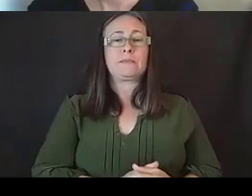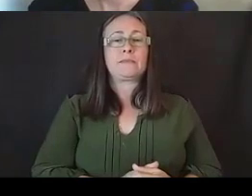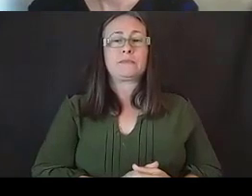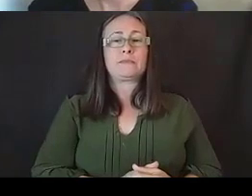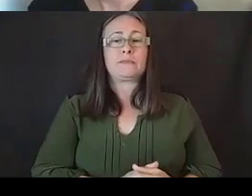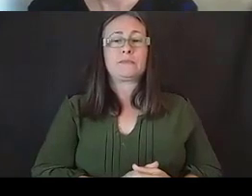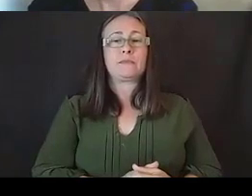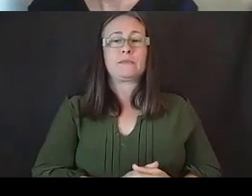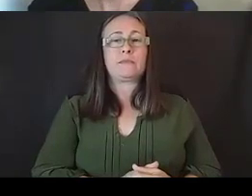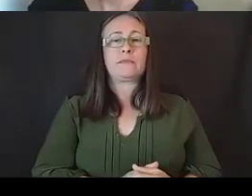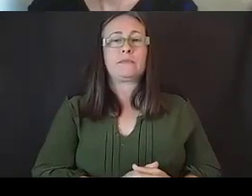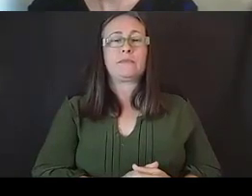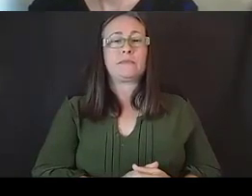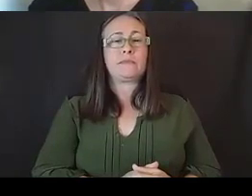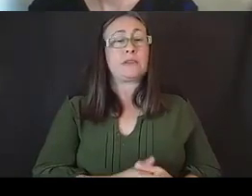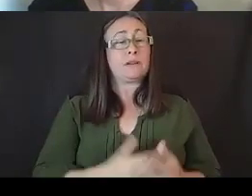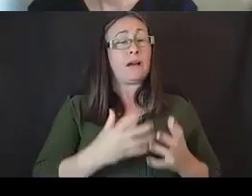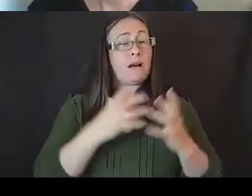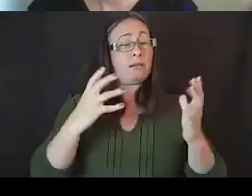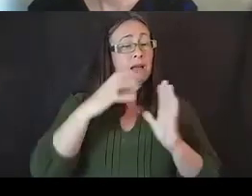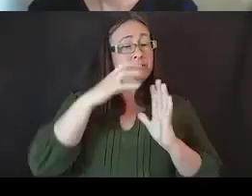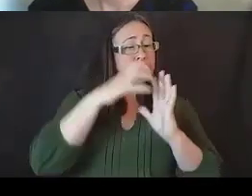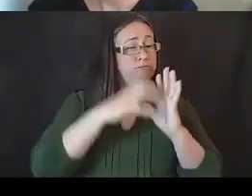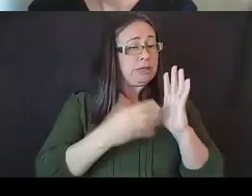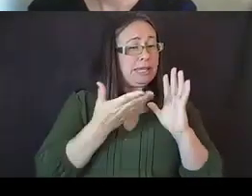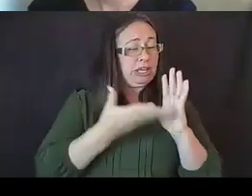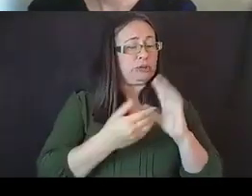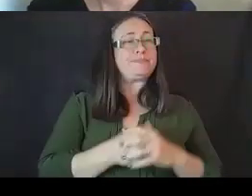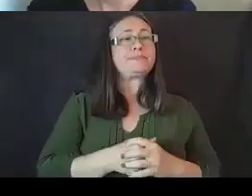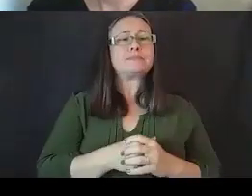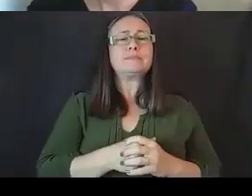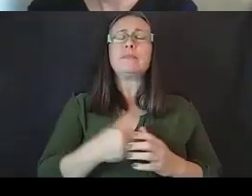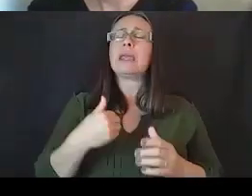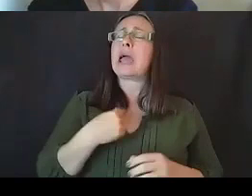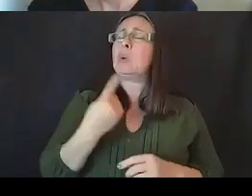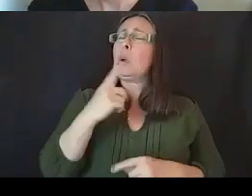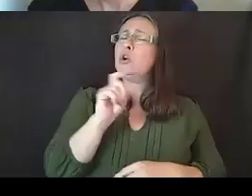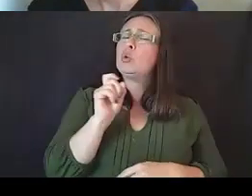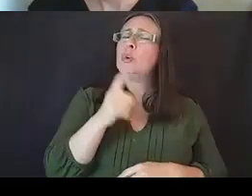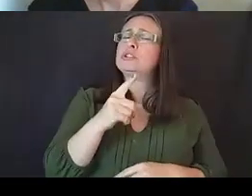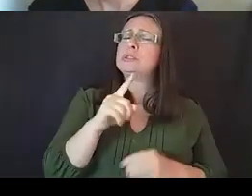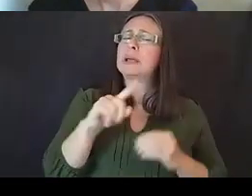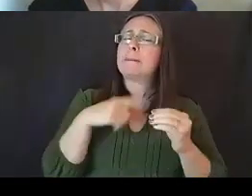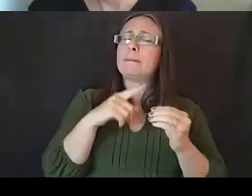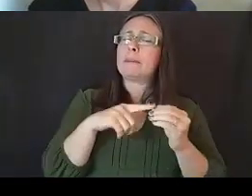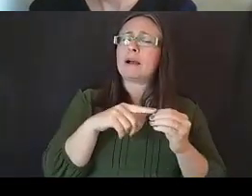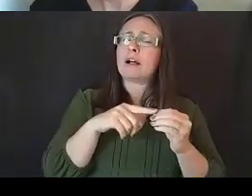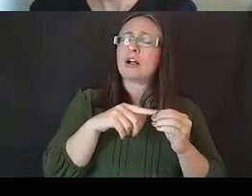Megan Columbus: All right, so there is a lot here. We had a question about looking at the STTR there.